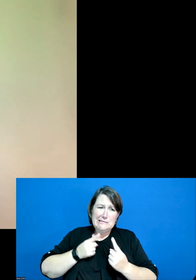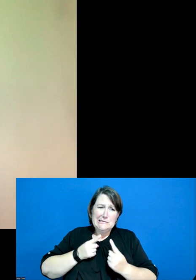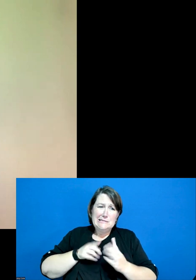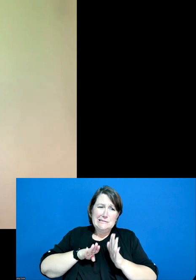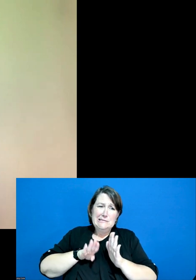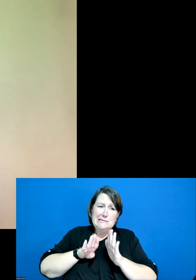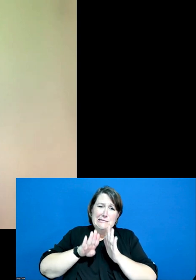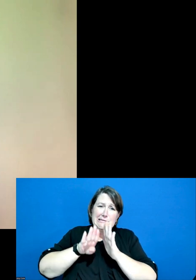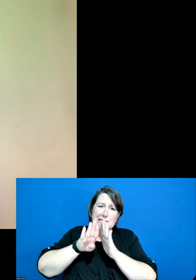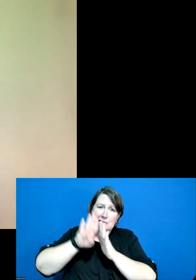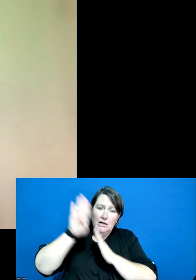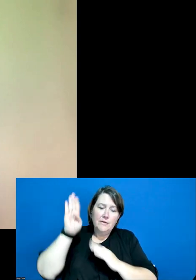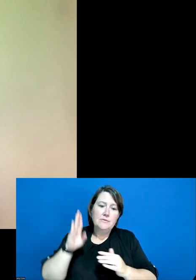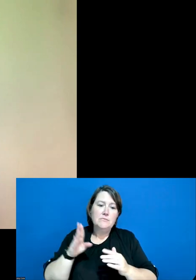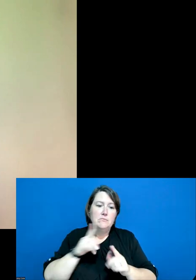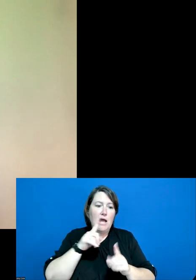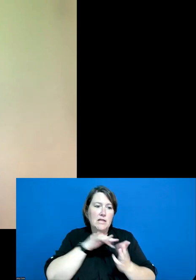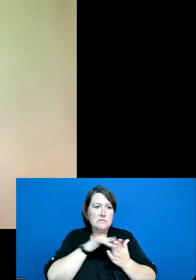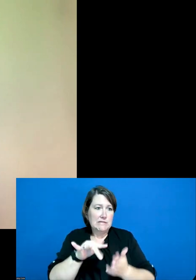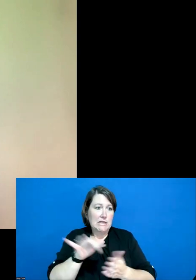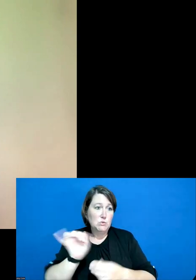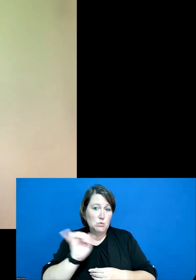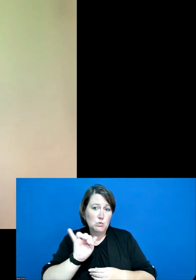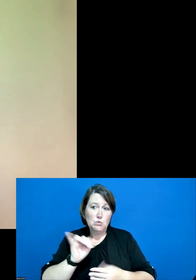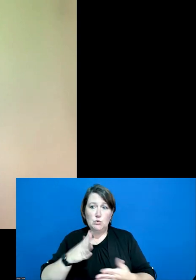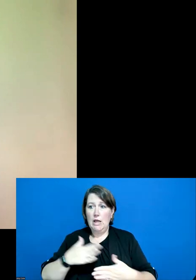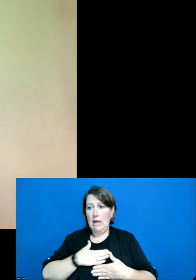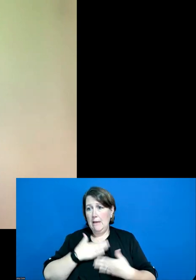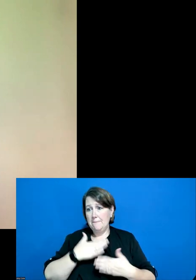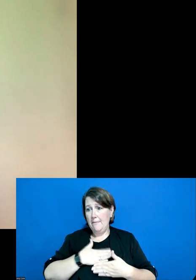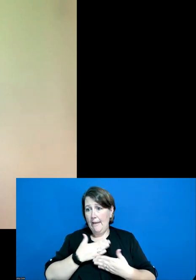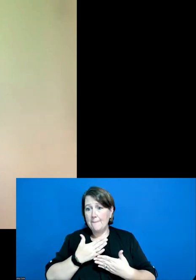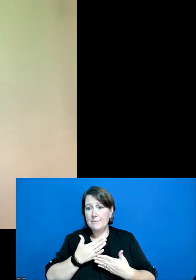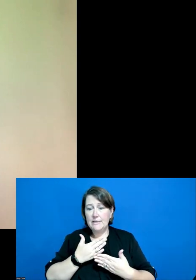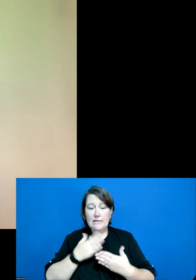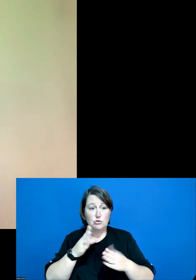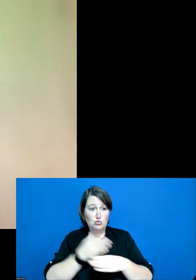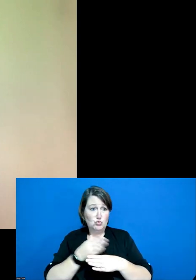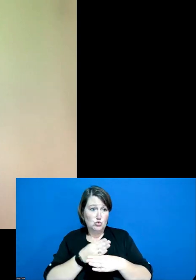and I'm happy to maybe you tell us some of those articles, too.